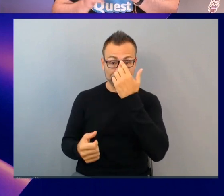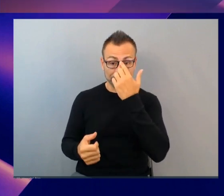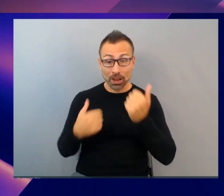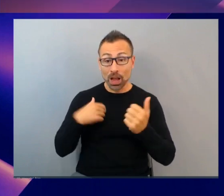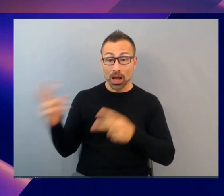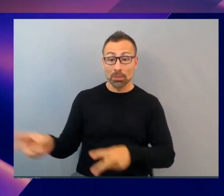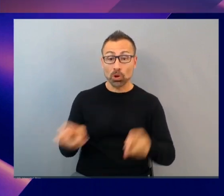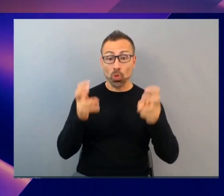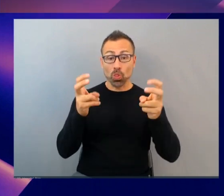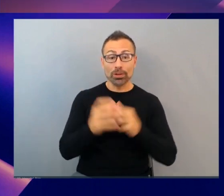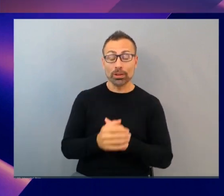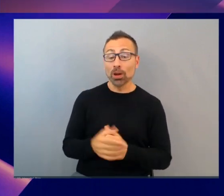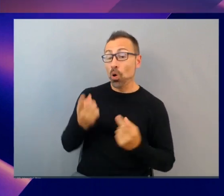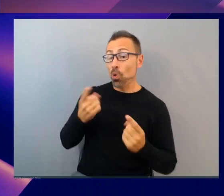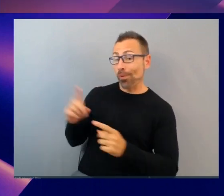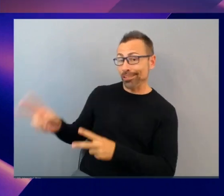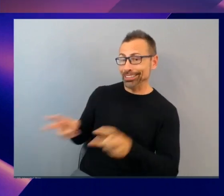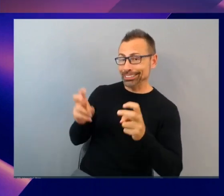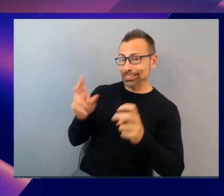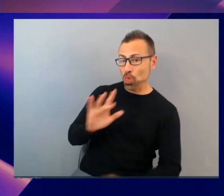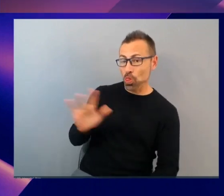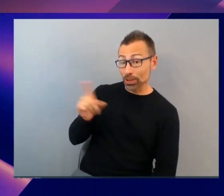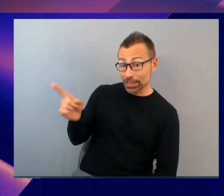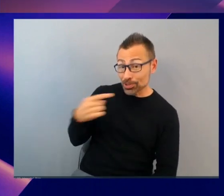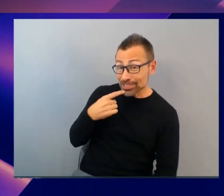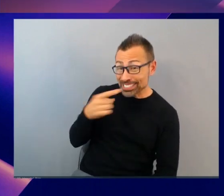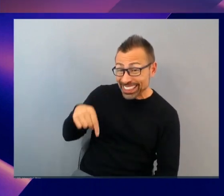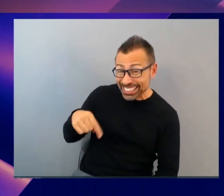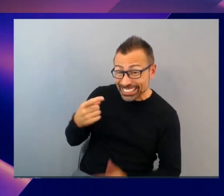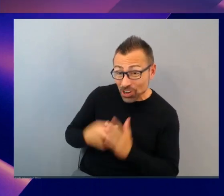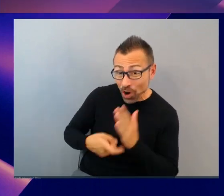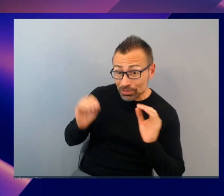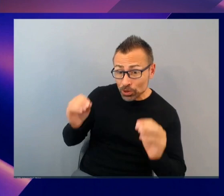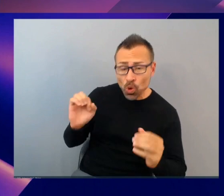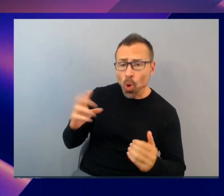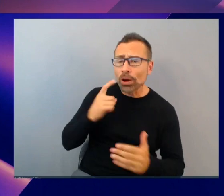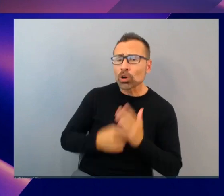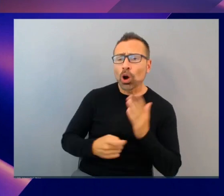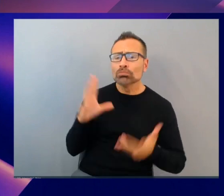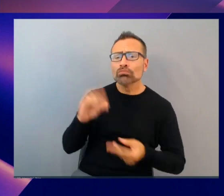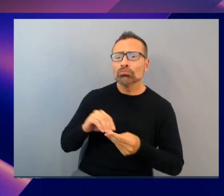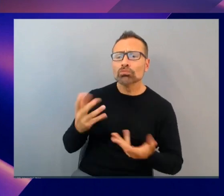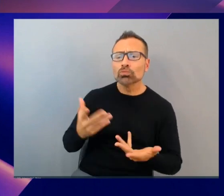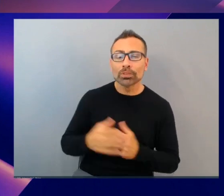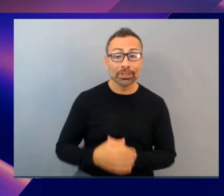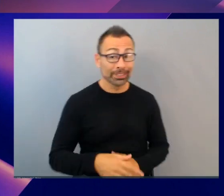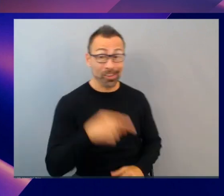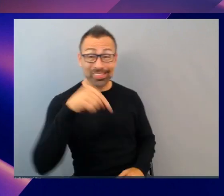having some fun. - And while this is loading, did you mention it's free, or is there any cost associated with it? Yeah, it is free to play